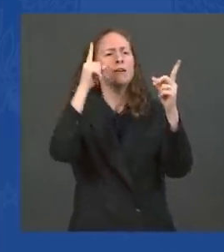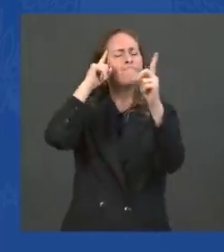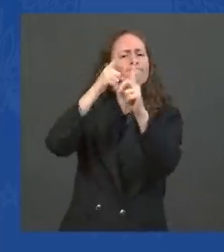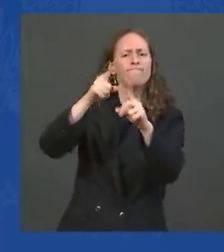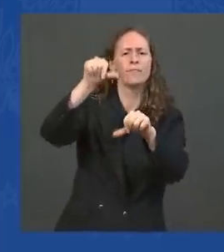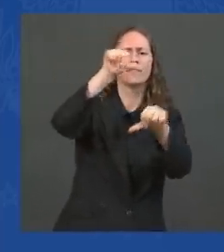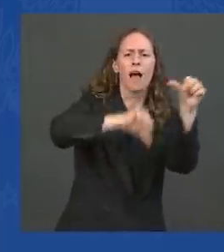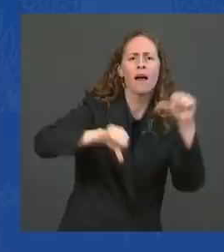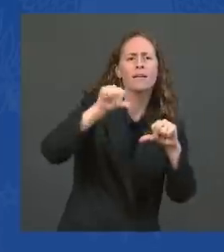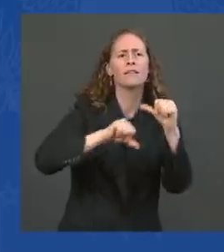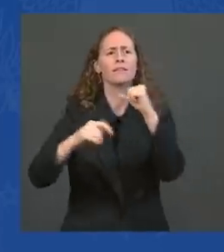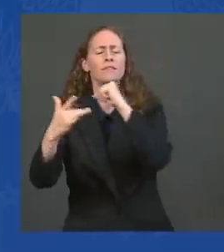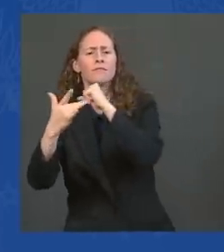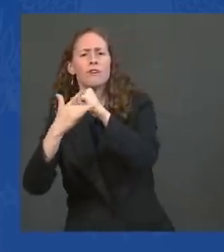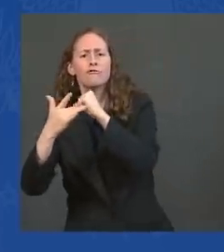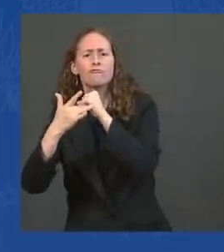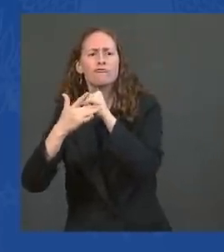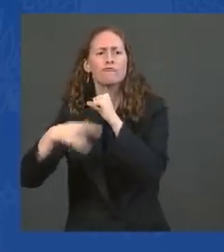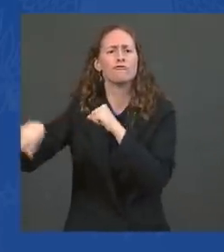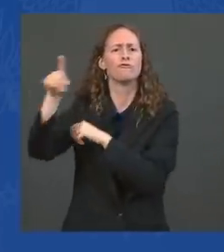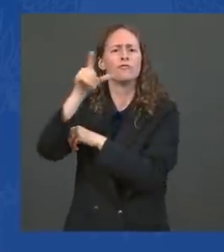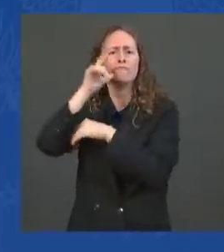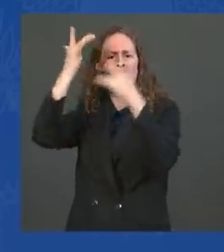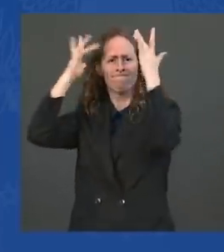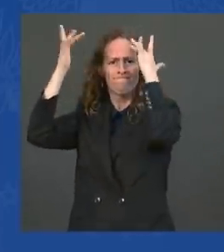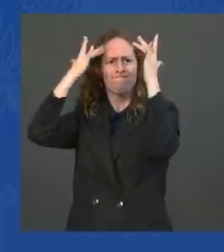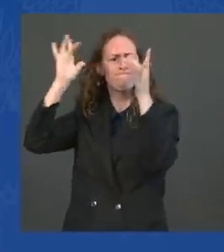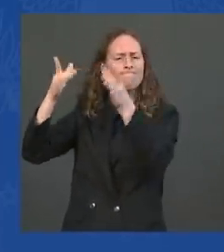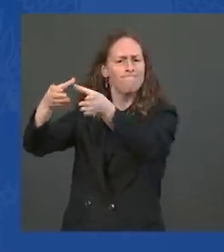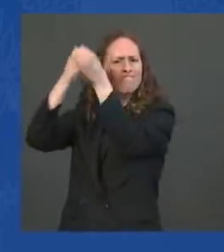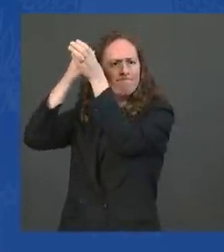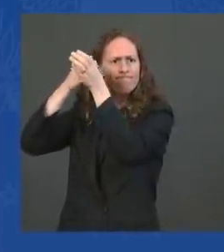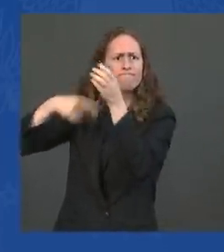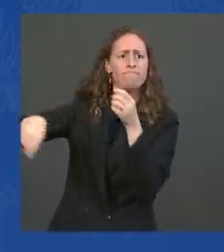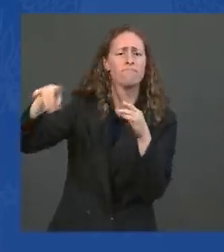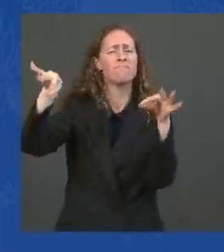And perhaps most significantly, the UK, Australia,